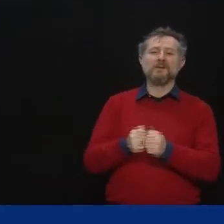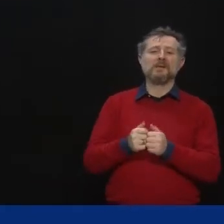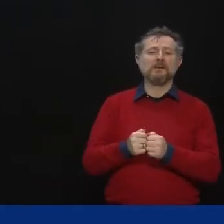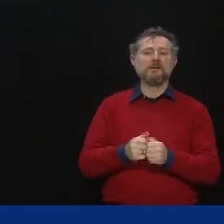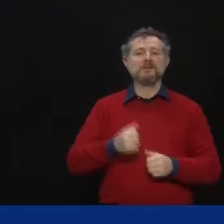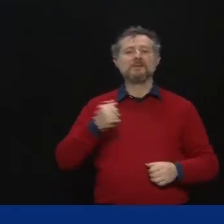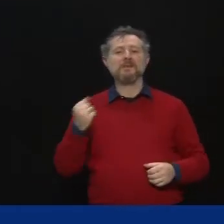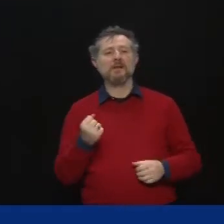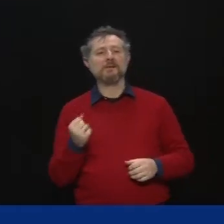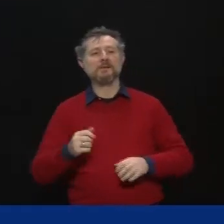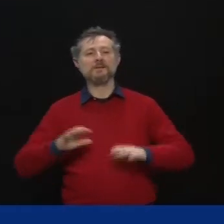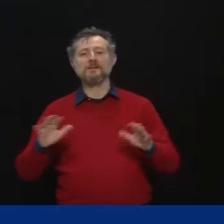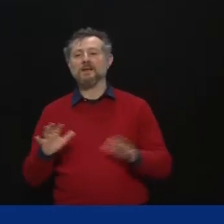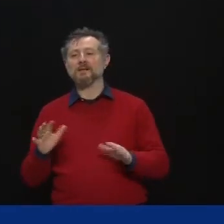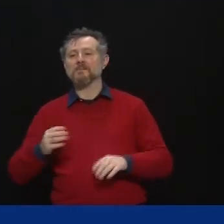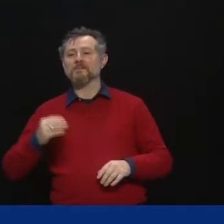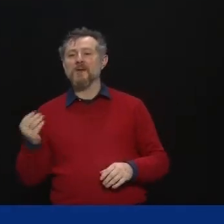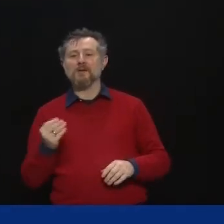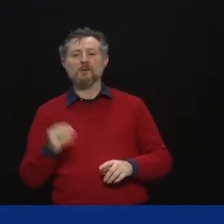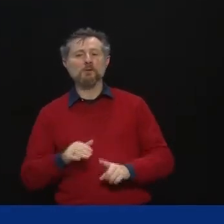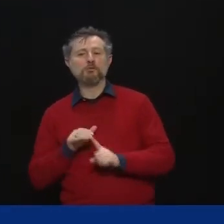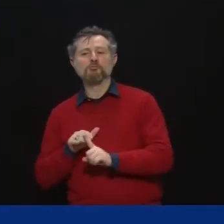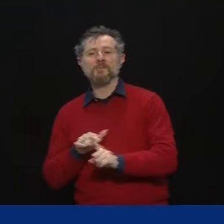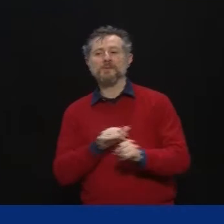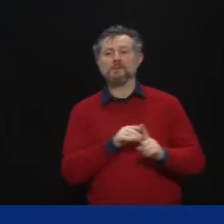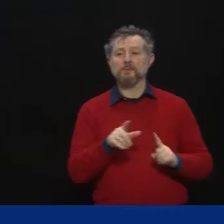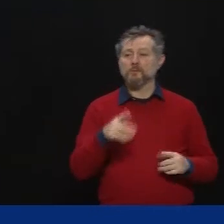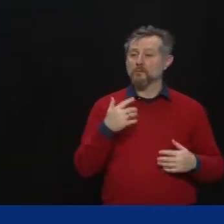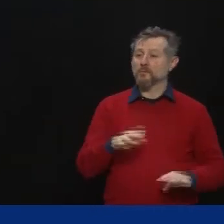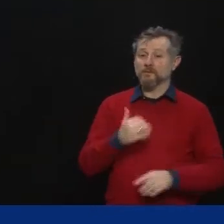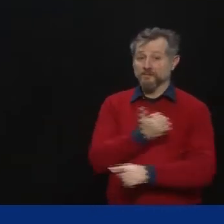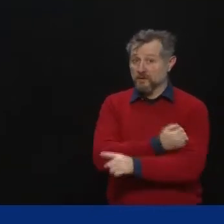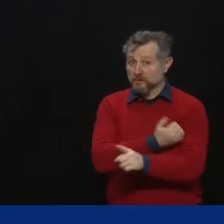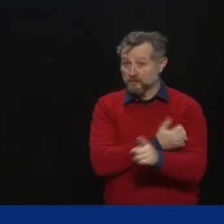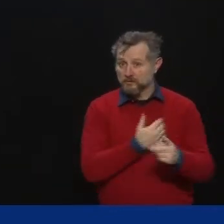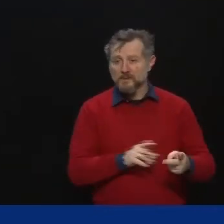SURGE PLAN HAVE BEEN TEXTING